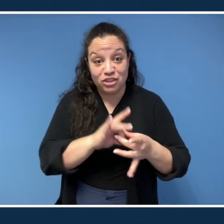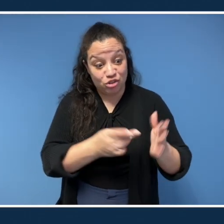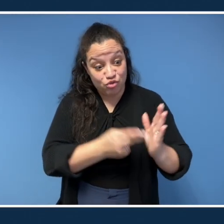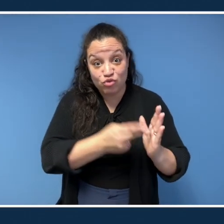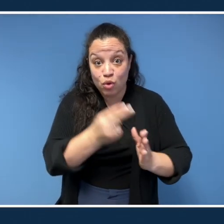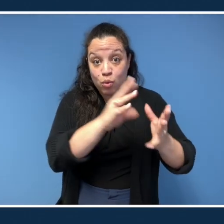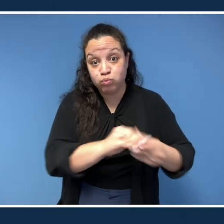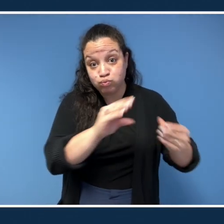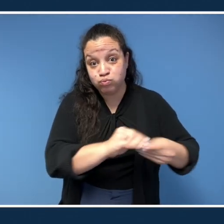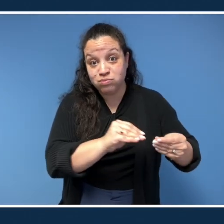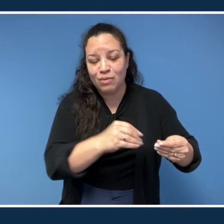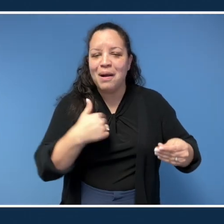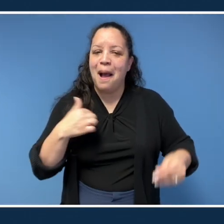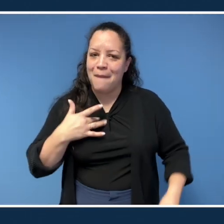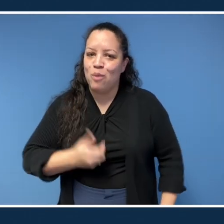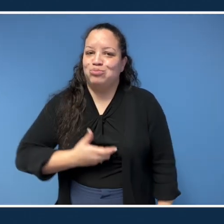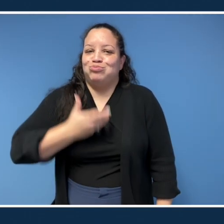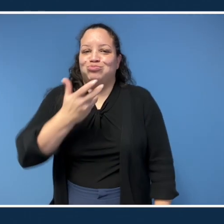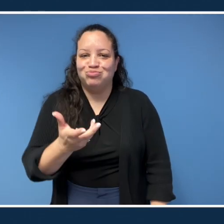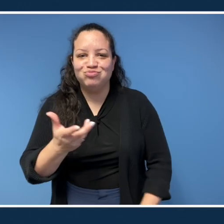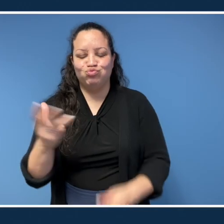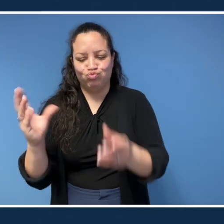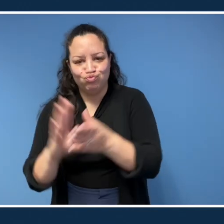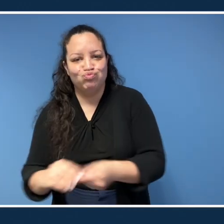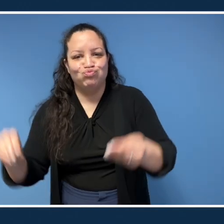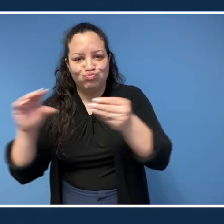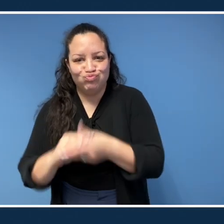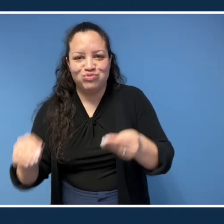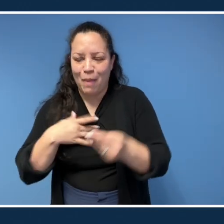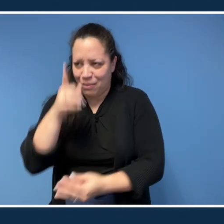but I also always share stories as I find that's an effective way to communicate